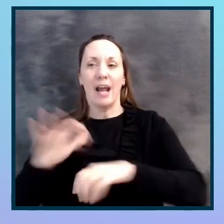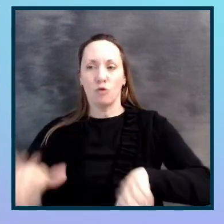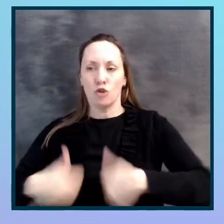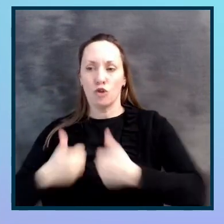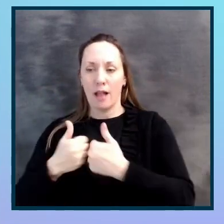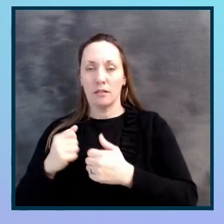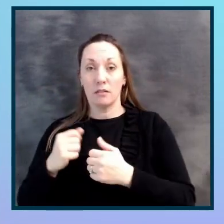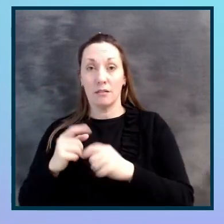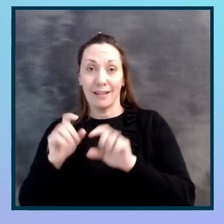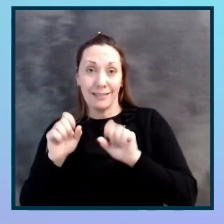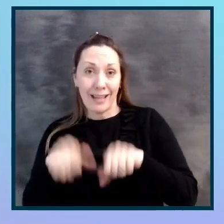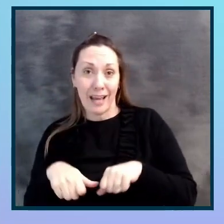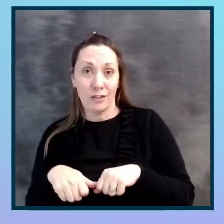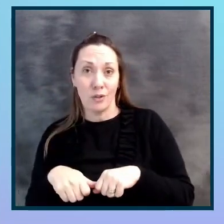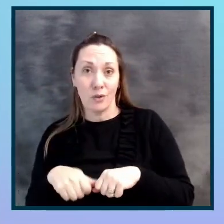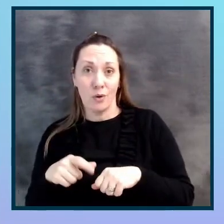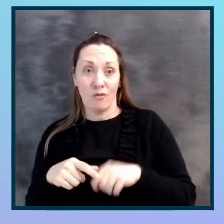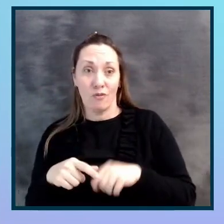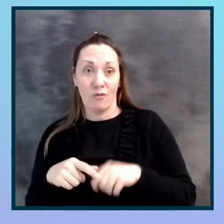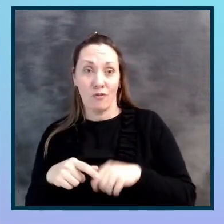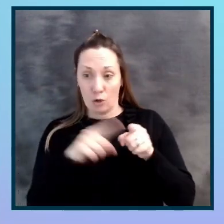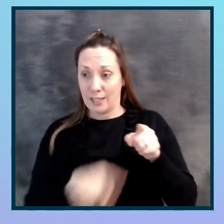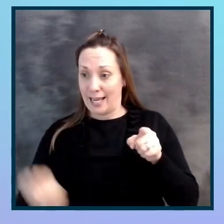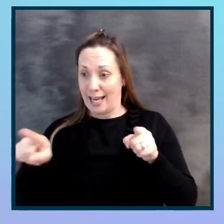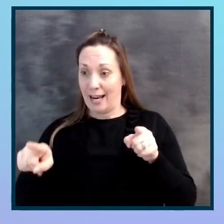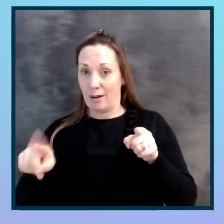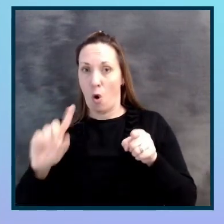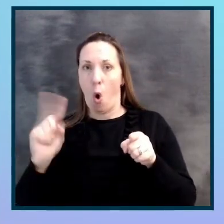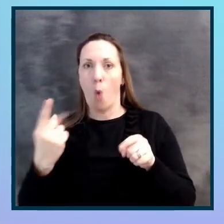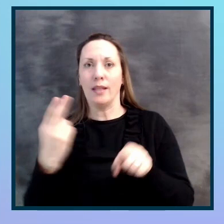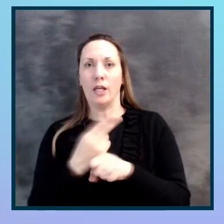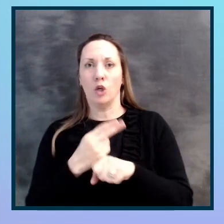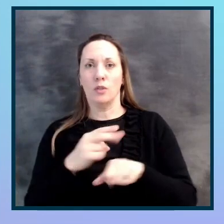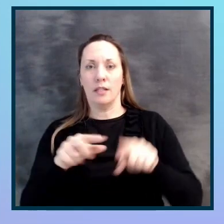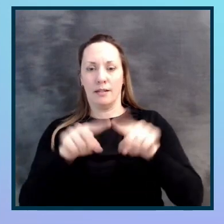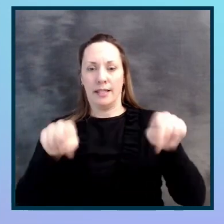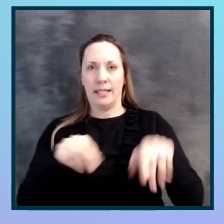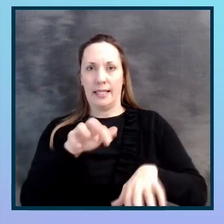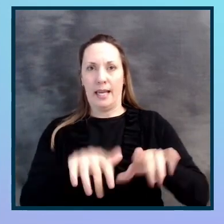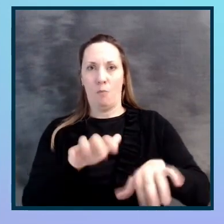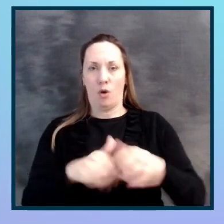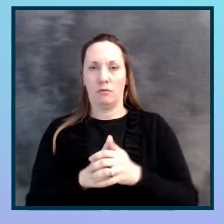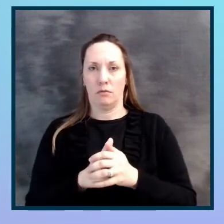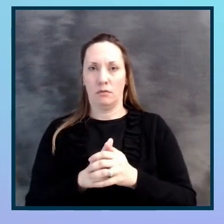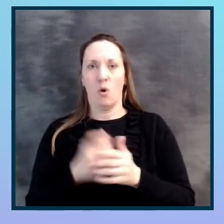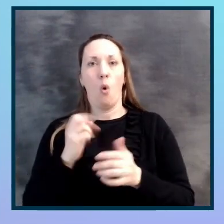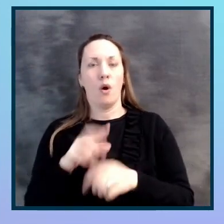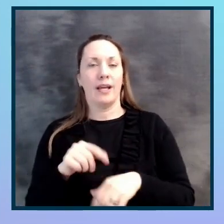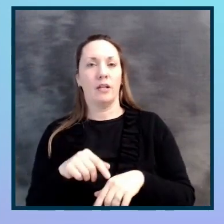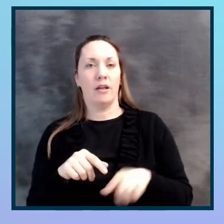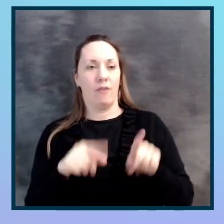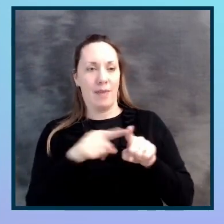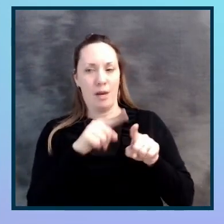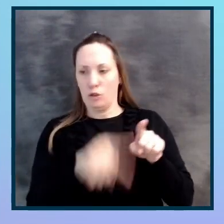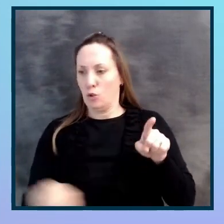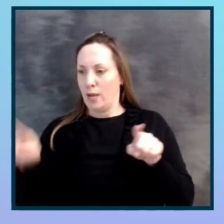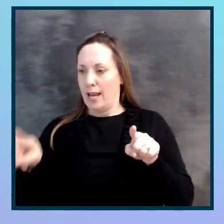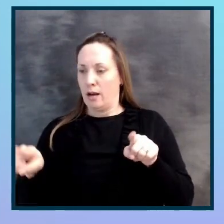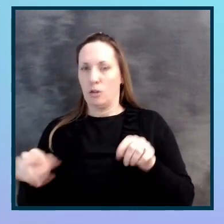Can you get from point A to B using just the keyboard? Can you get from point A to point B and do this workflow that you probably,